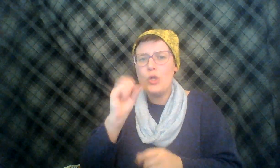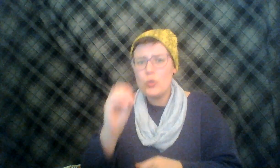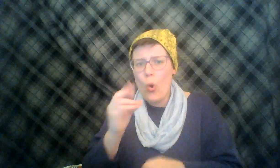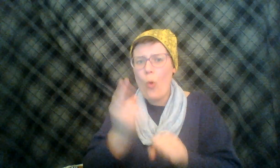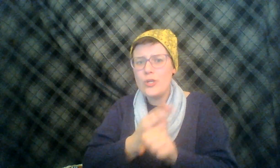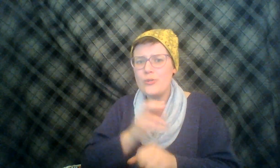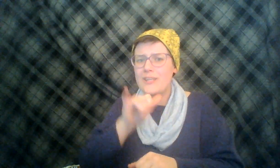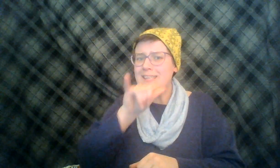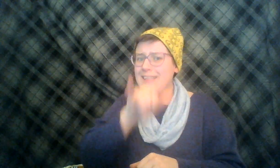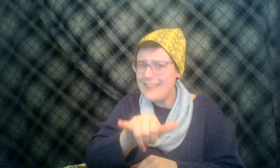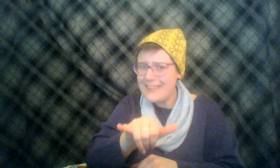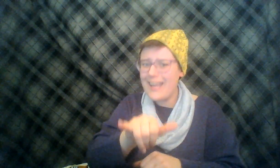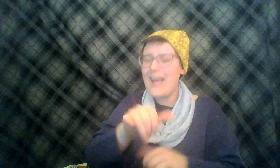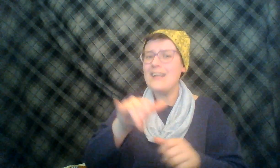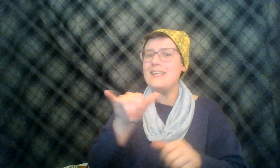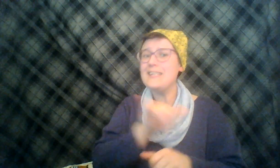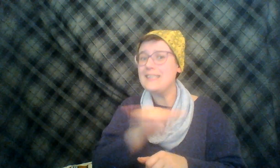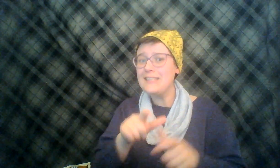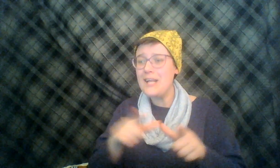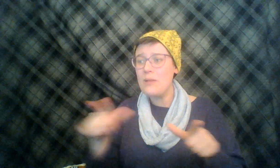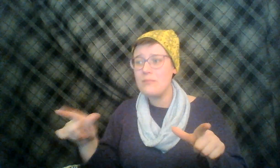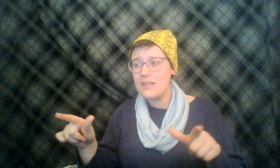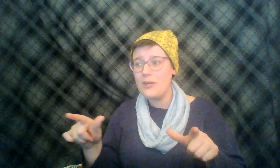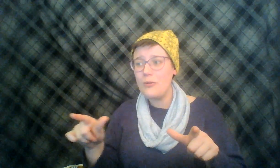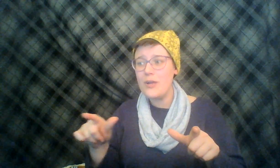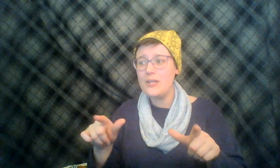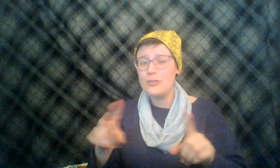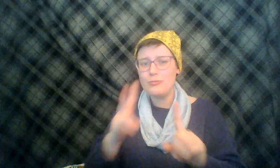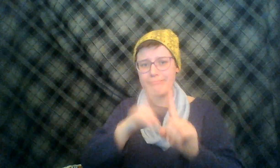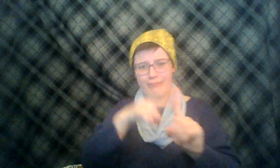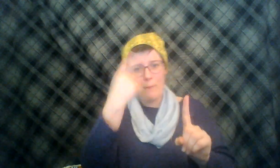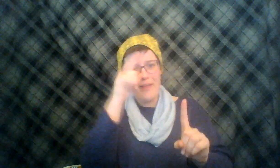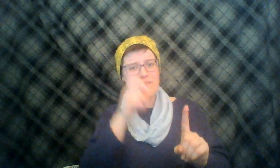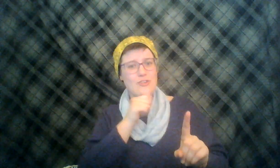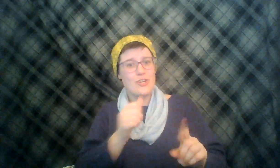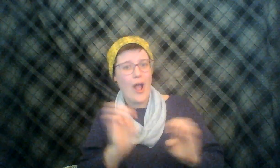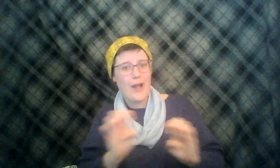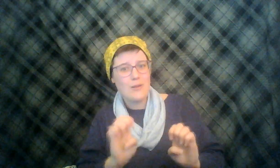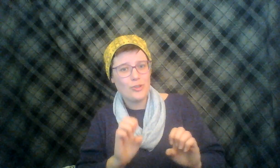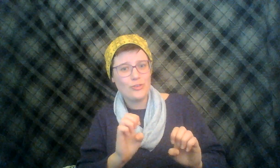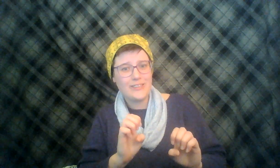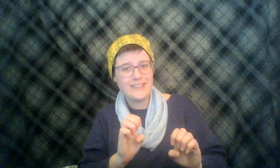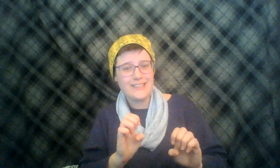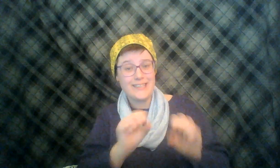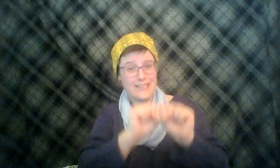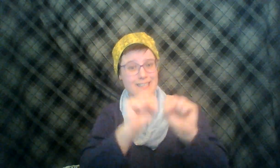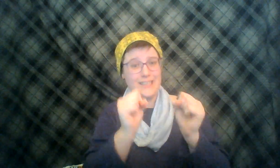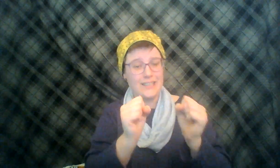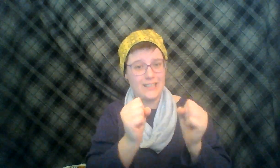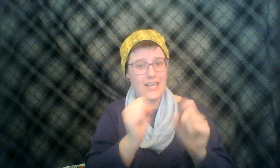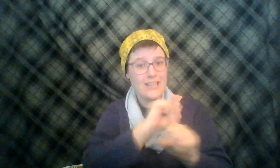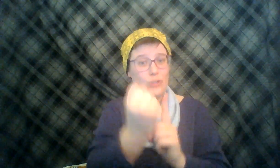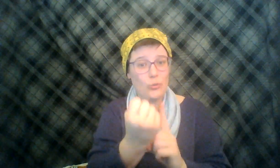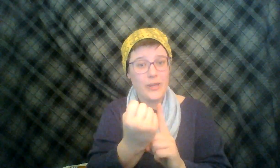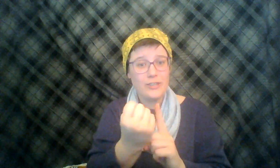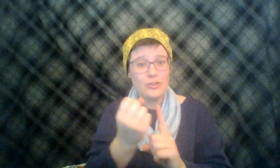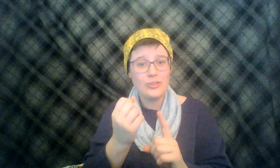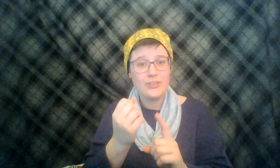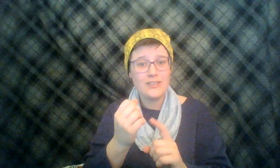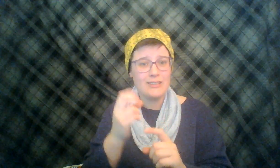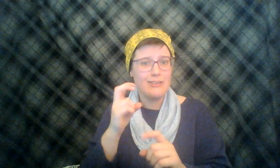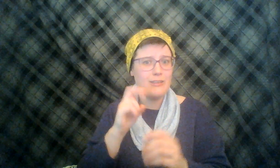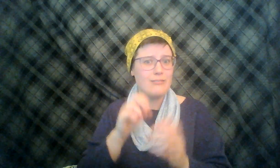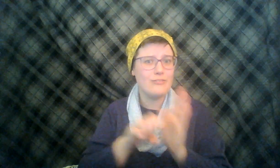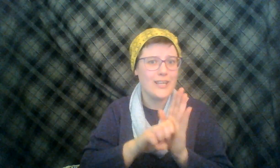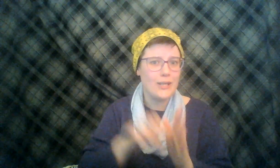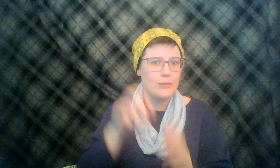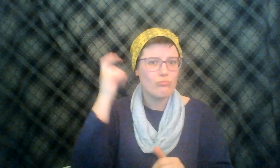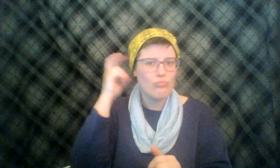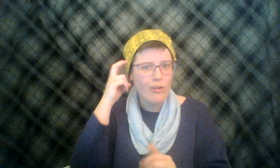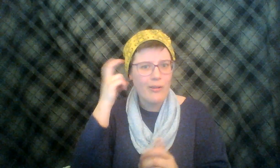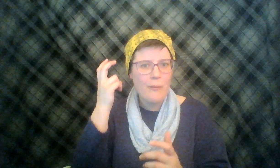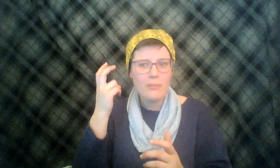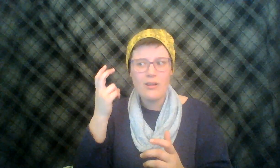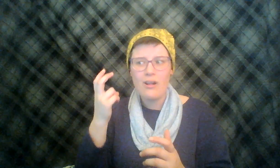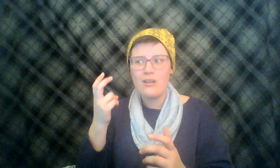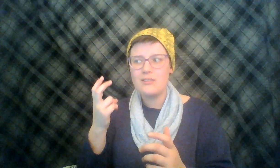To take that same language and apply it to a non-lifesaving procedure like CIs